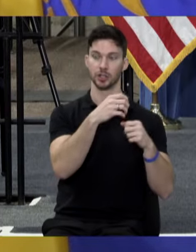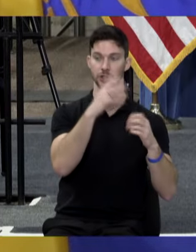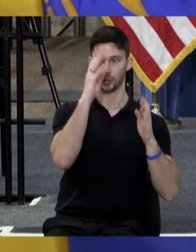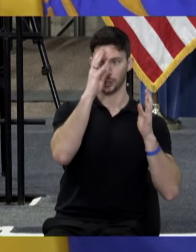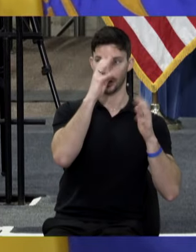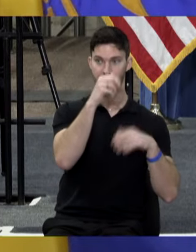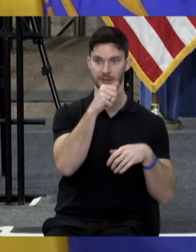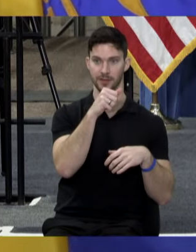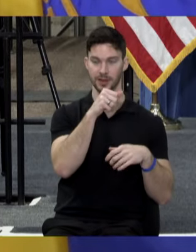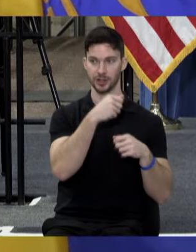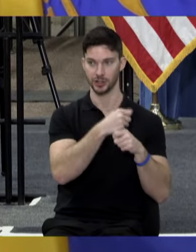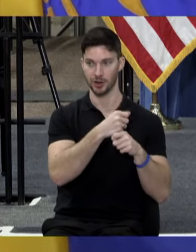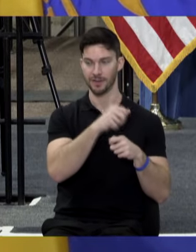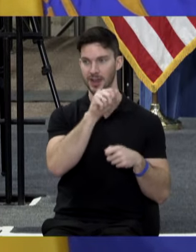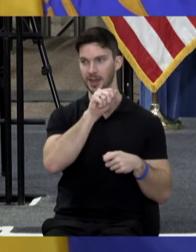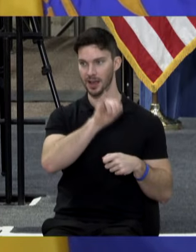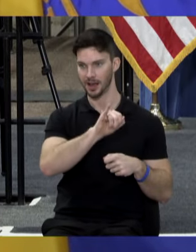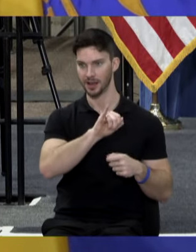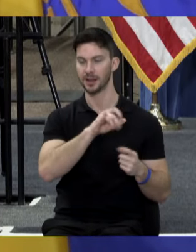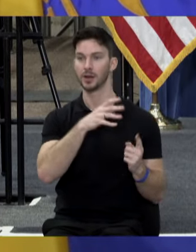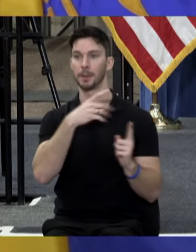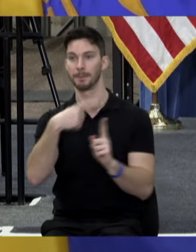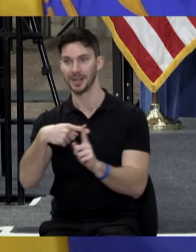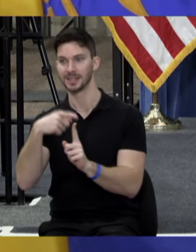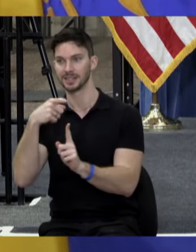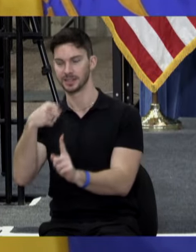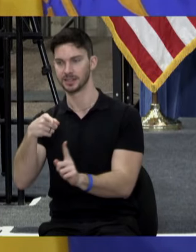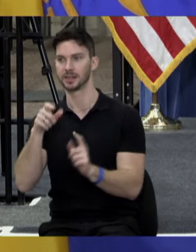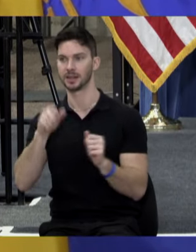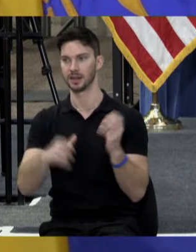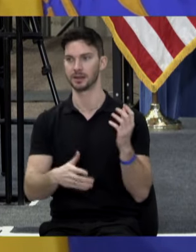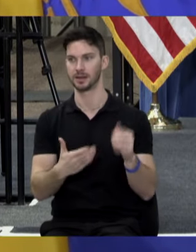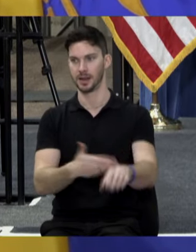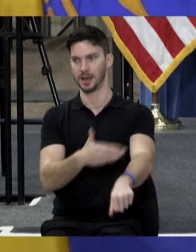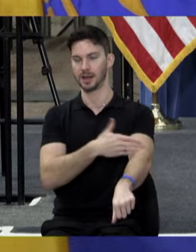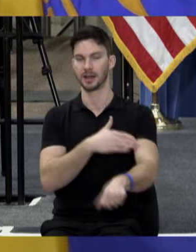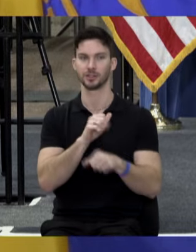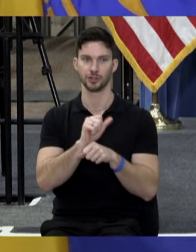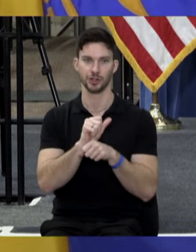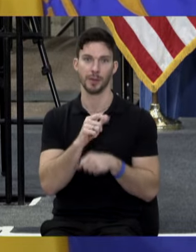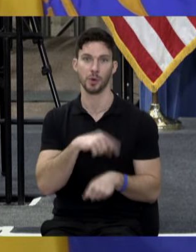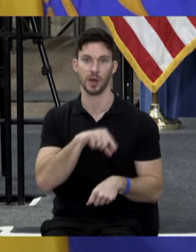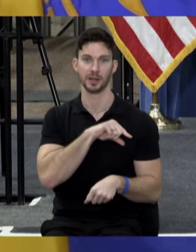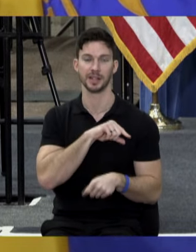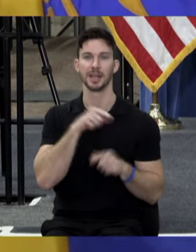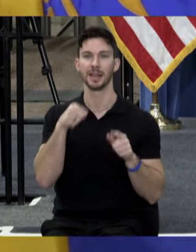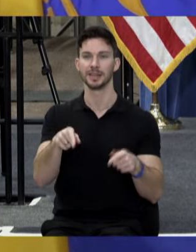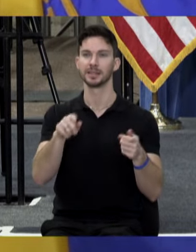together can enhance job quality. This is about augmenting the human work rather than replacing